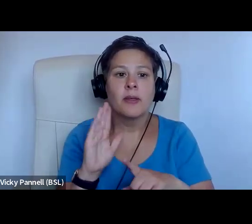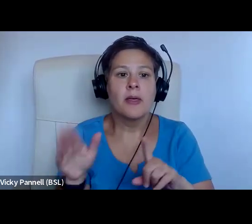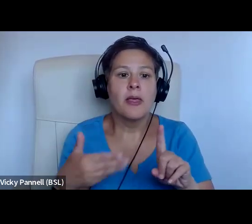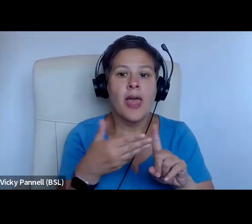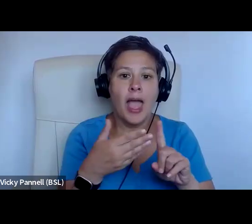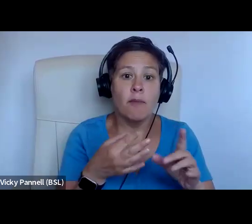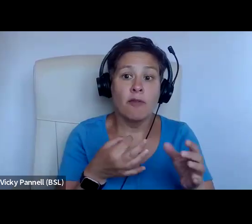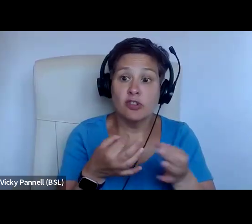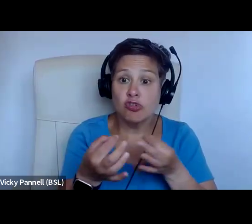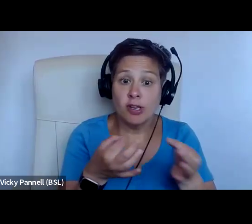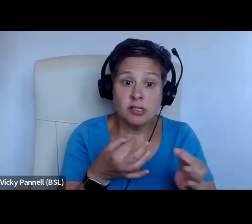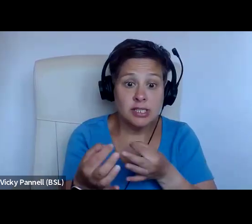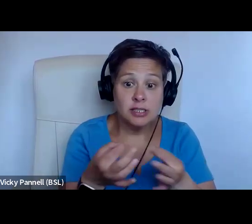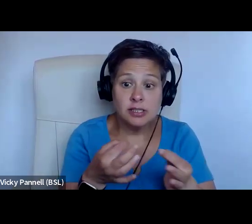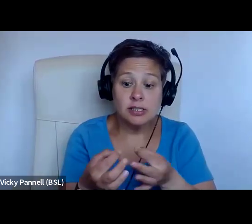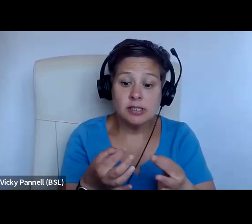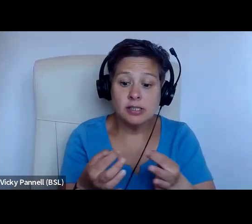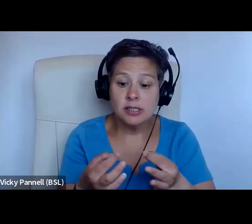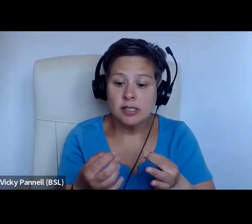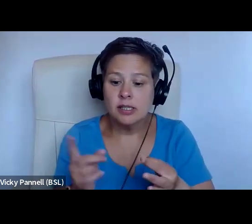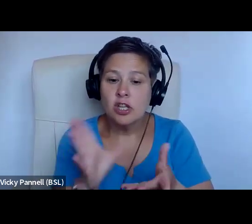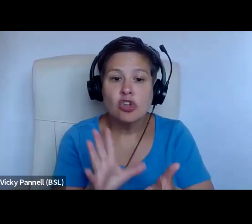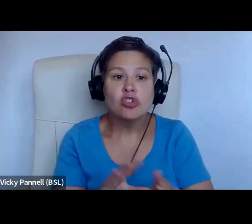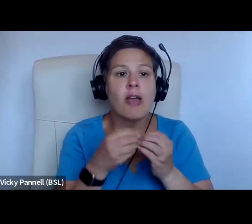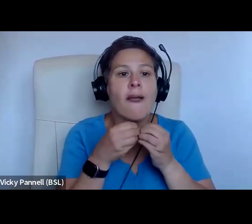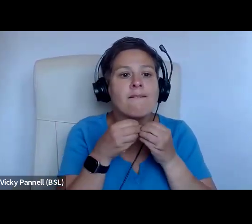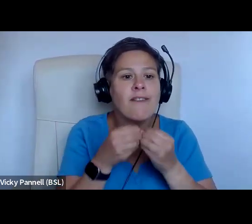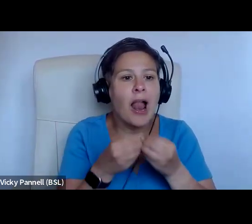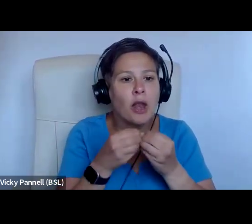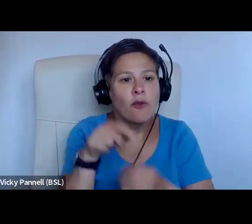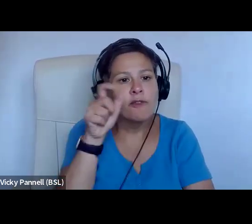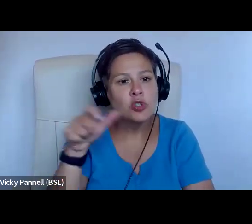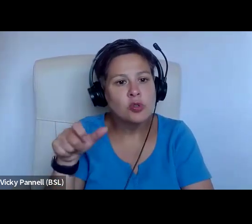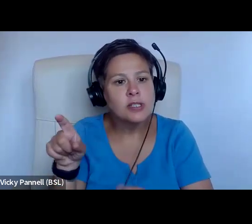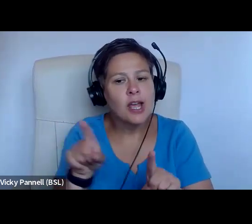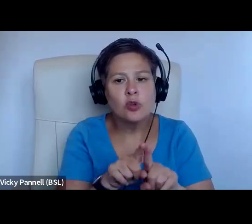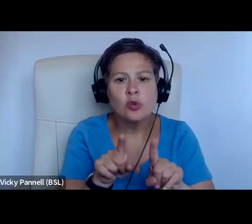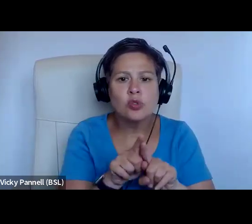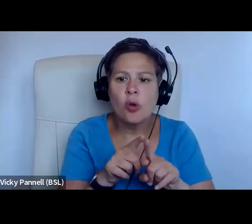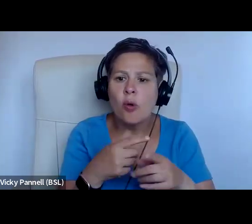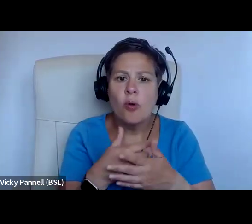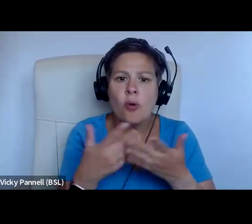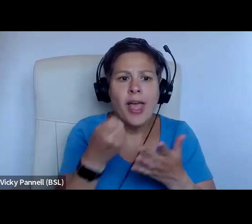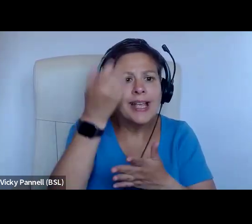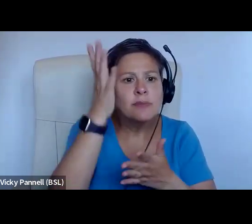that students can continue to progress along their degree pathways. But the lack of student